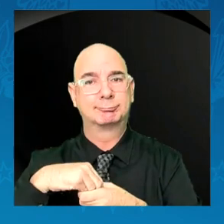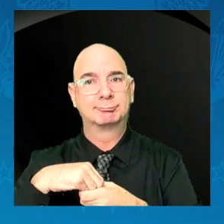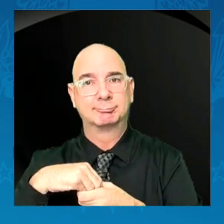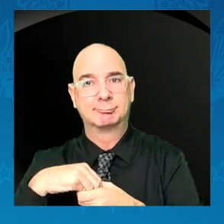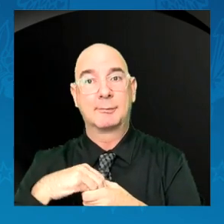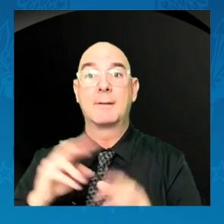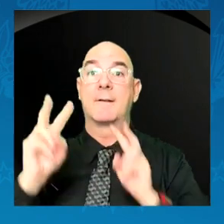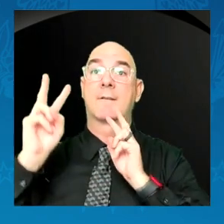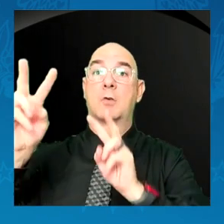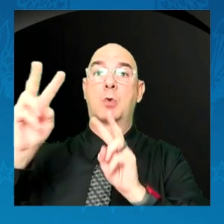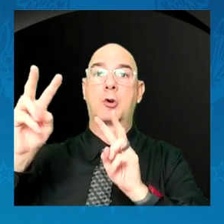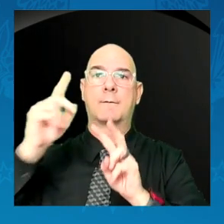Thank you very much.